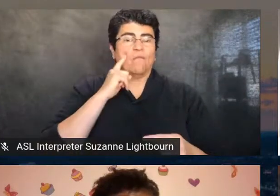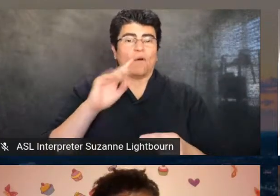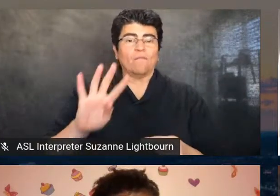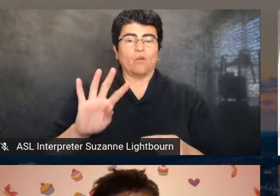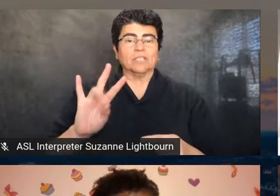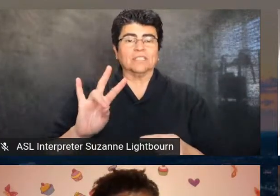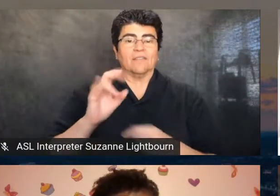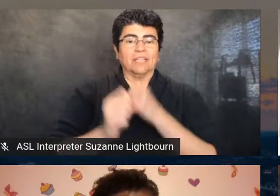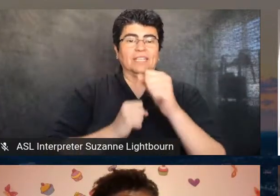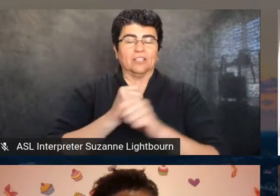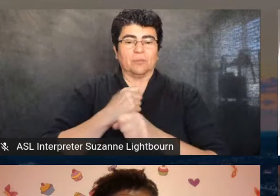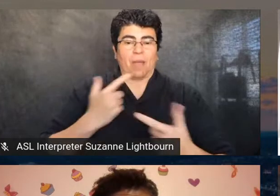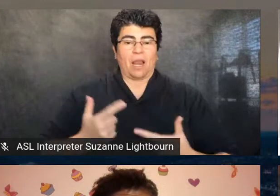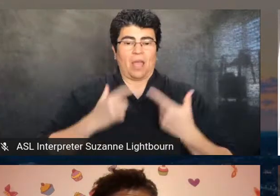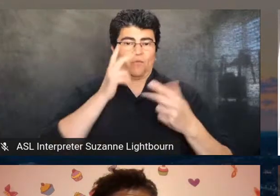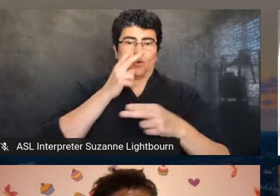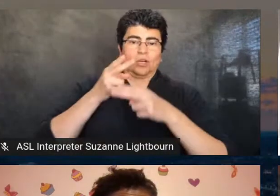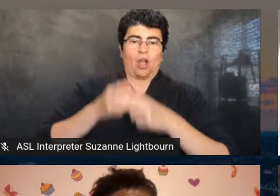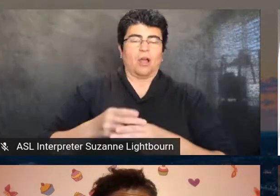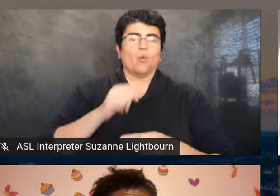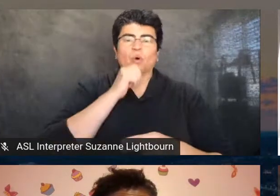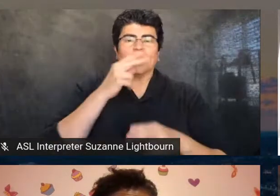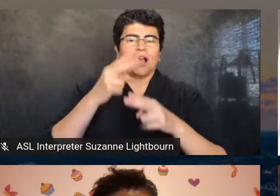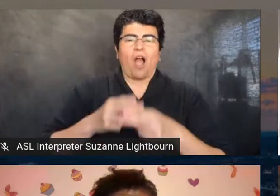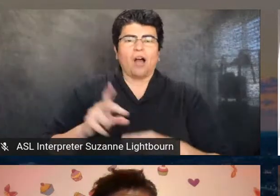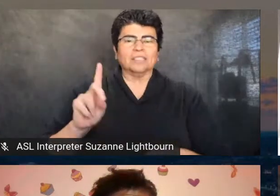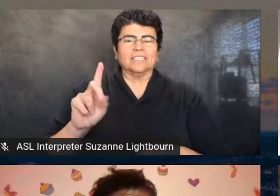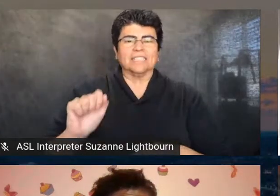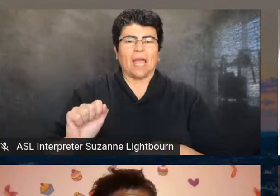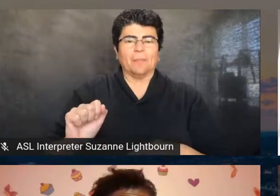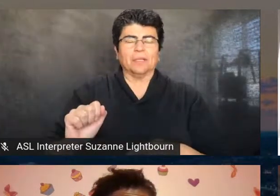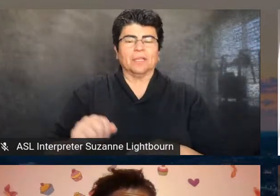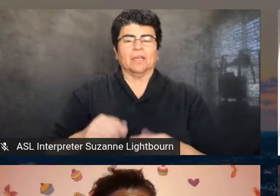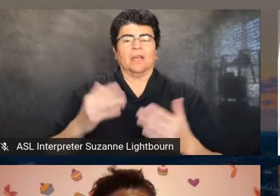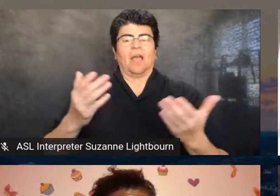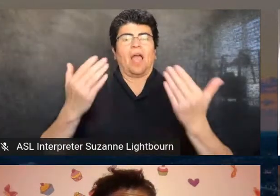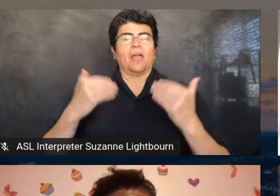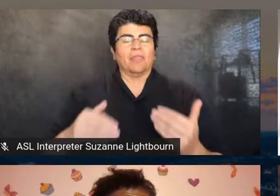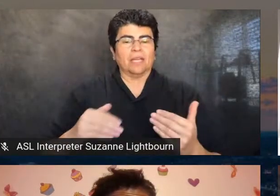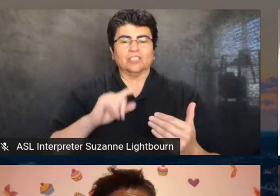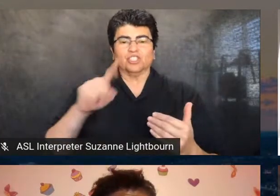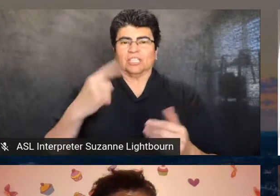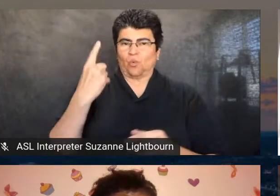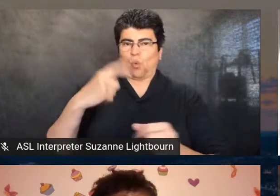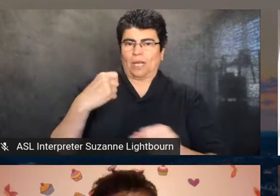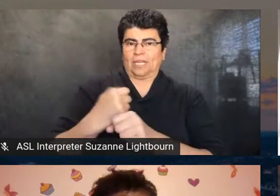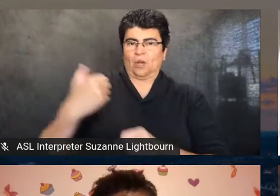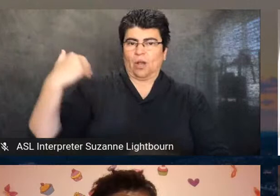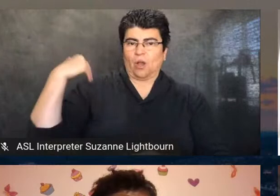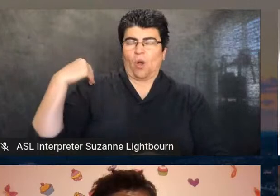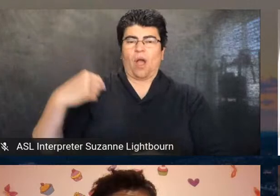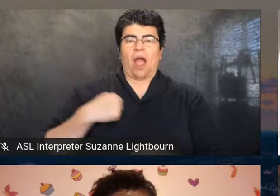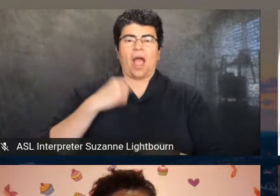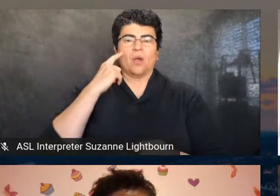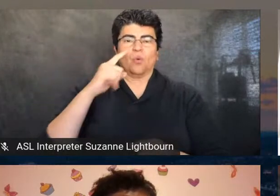you wouldn't call disabled. And then, just over a year ago I was hit by an automobile